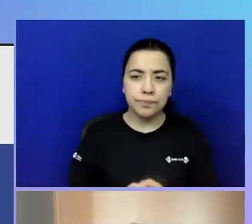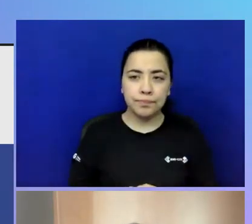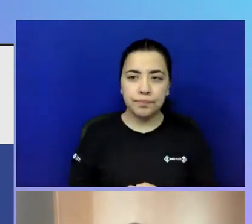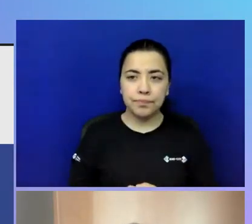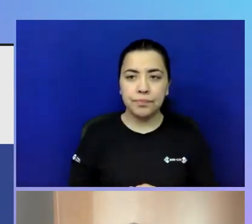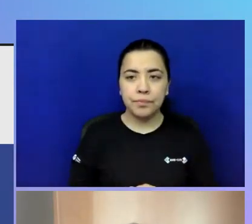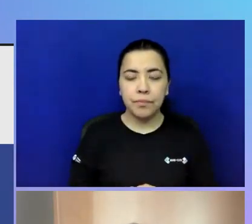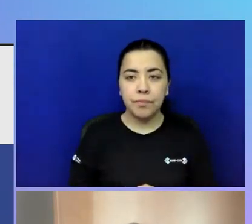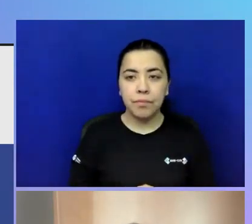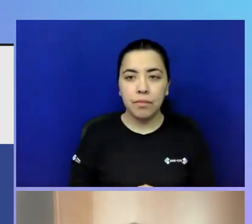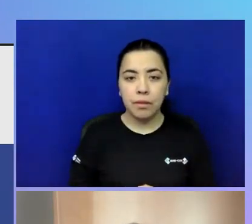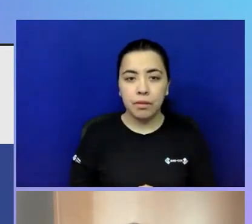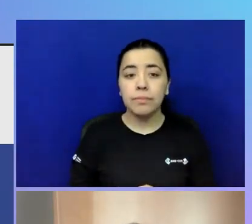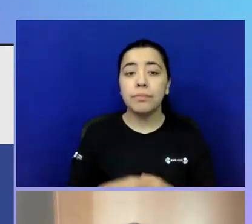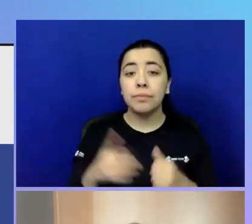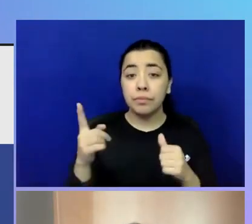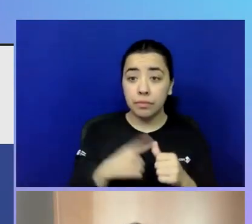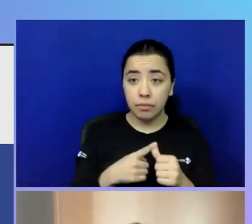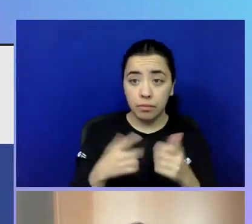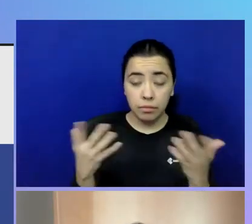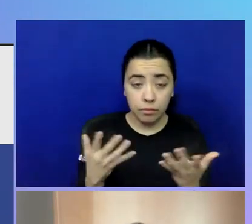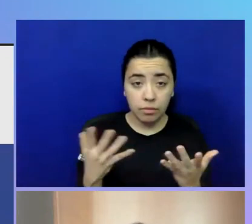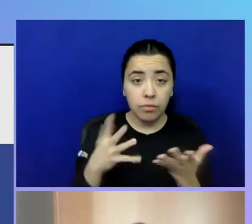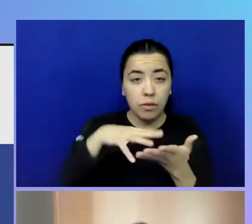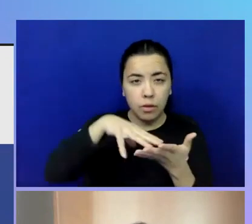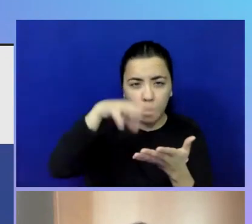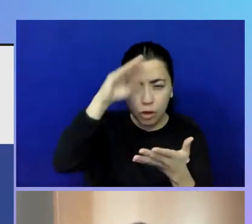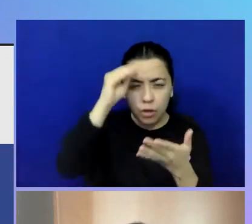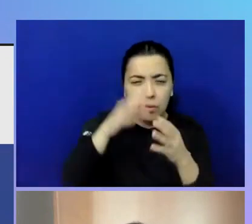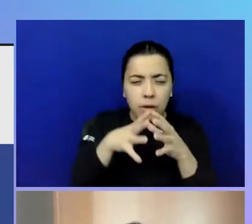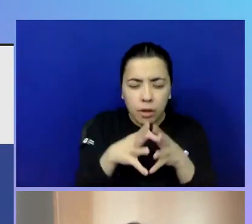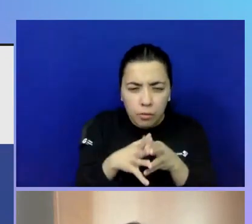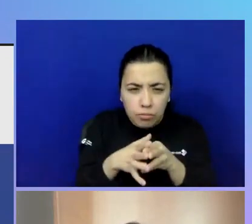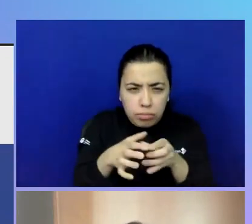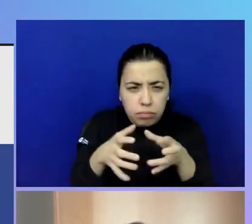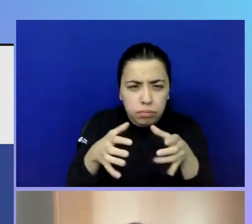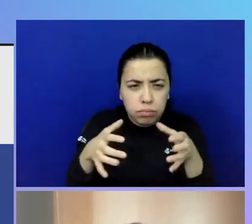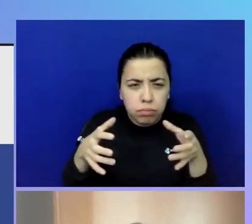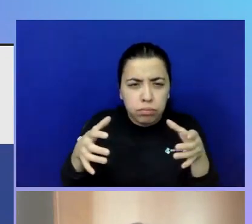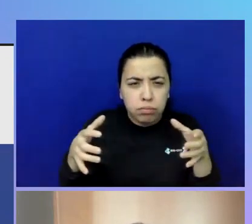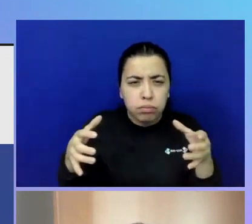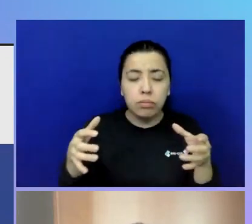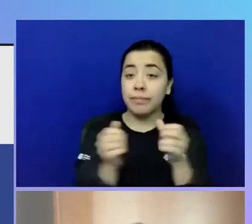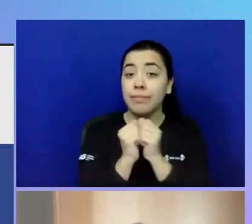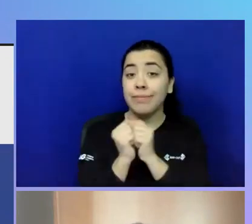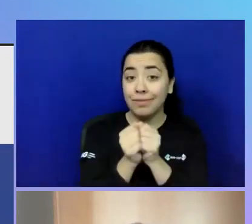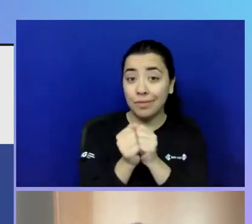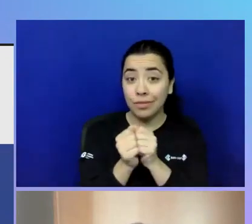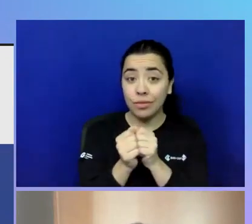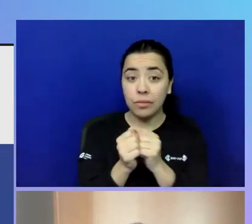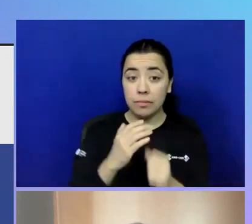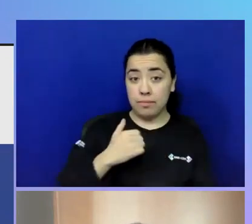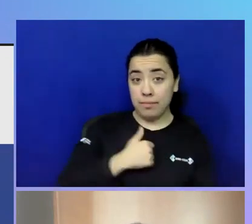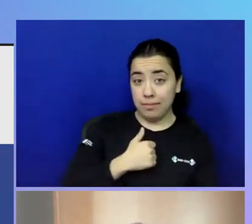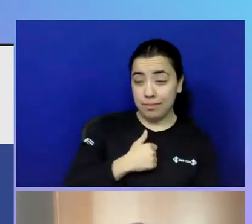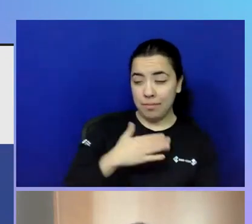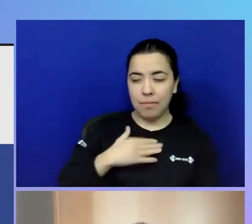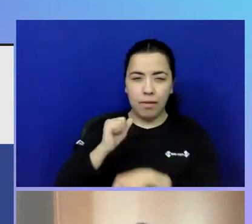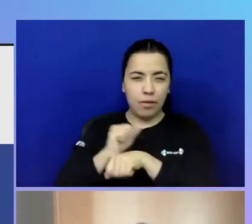growing together as a large digital organization. Me and my colleague Stephanie and I'll probably be mentioning her a